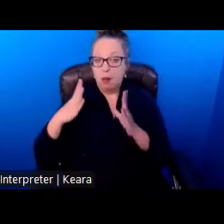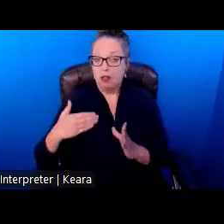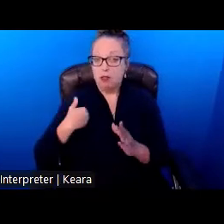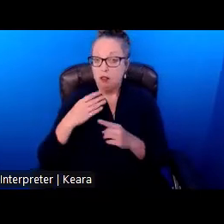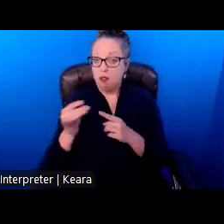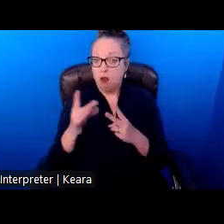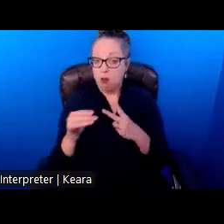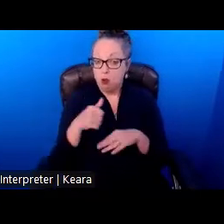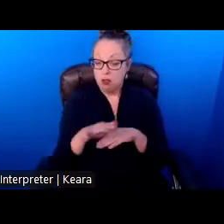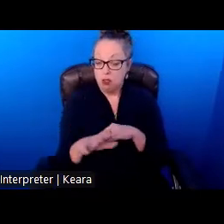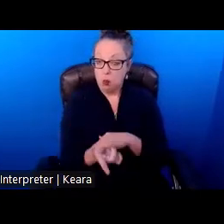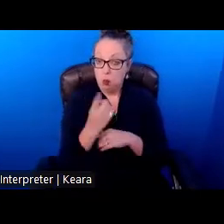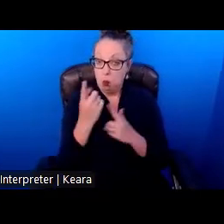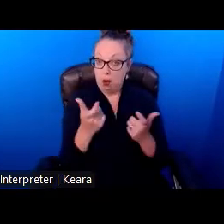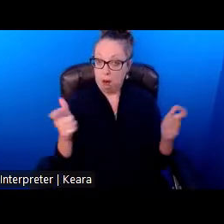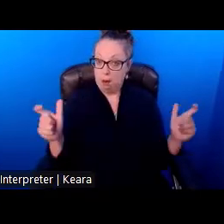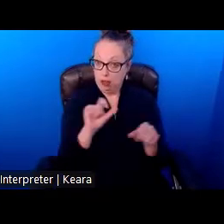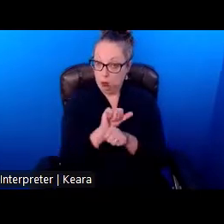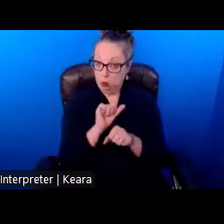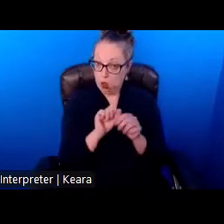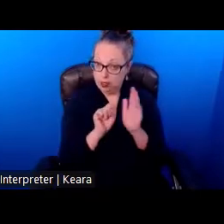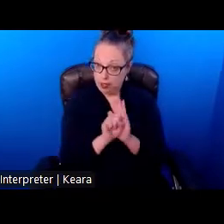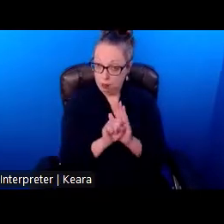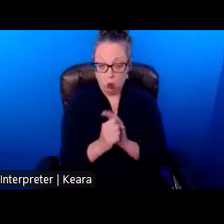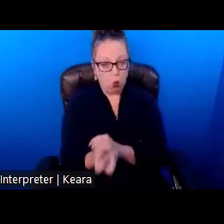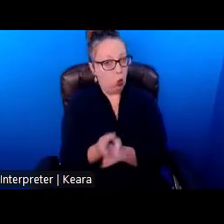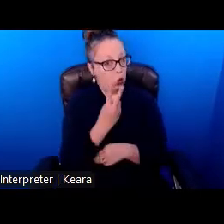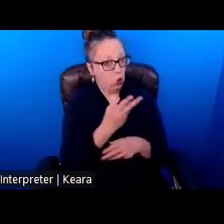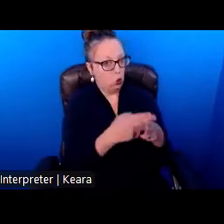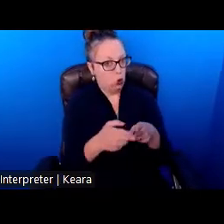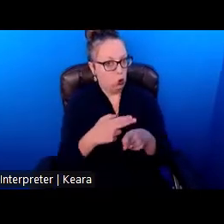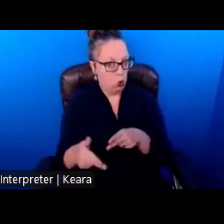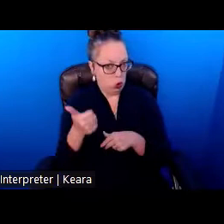one, longer work sample OR two, shorter work samples: